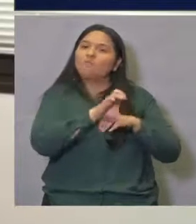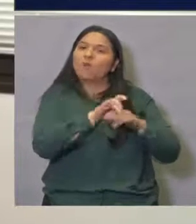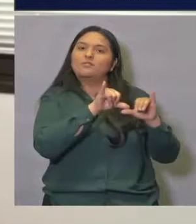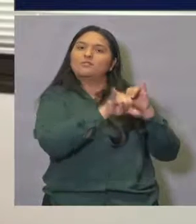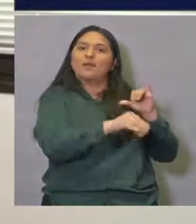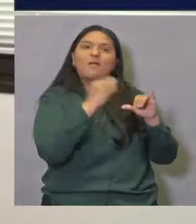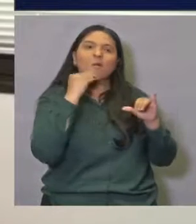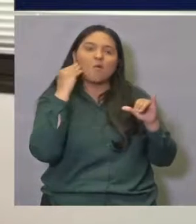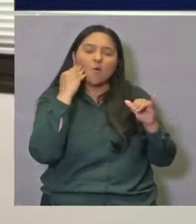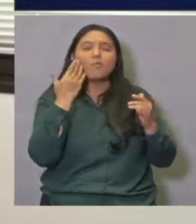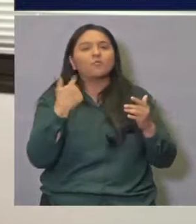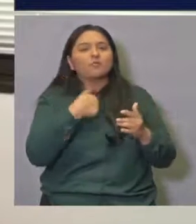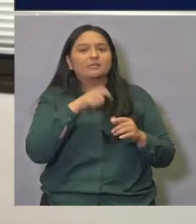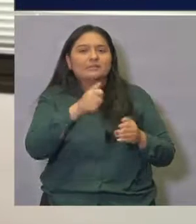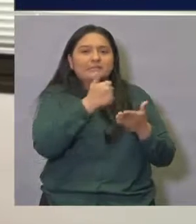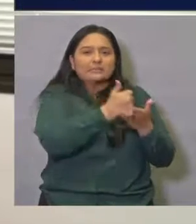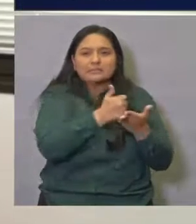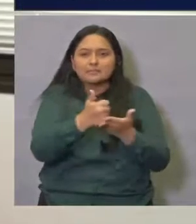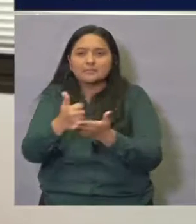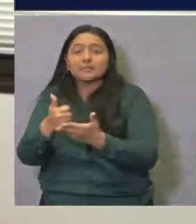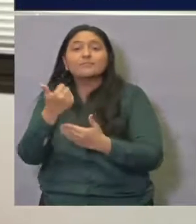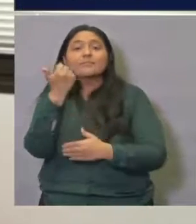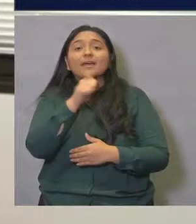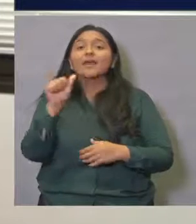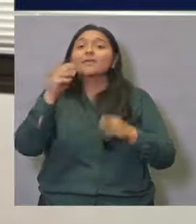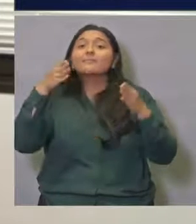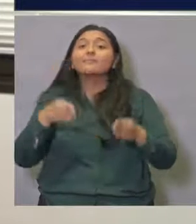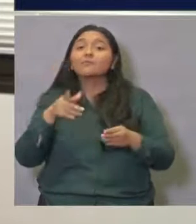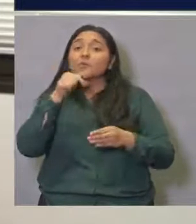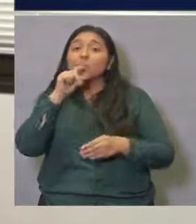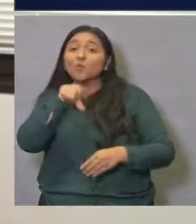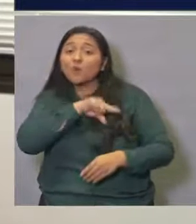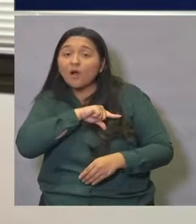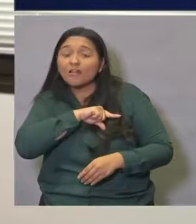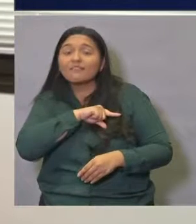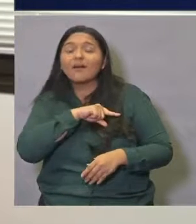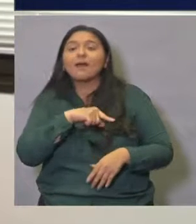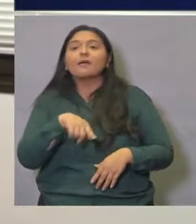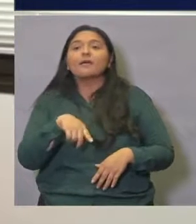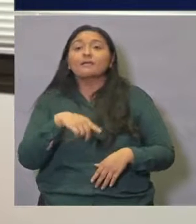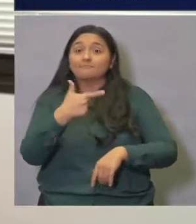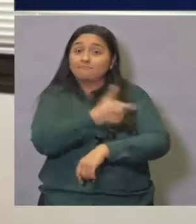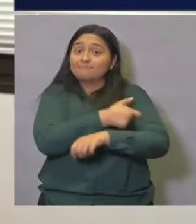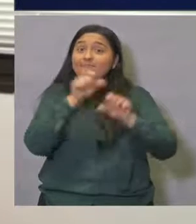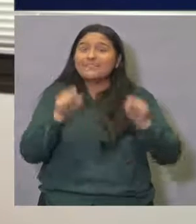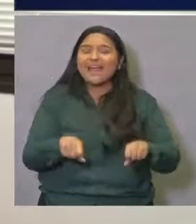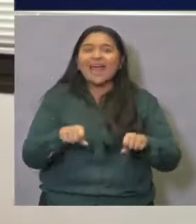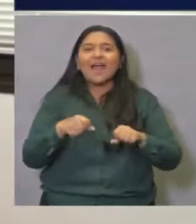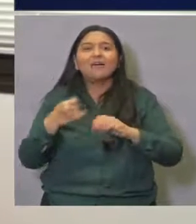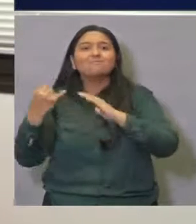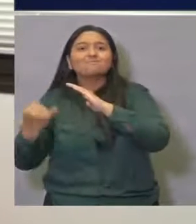CONDADO, INCLUYENDO NUESTROS RESIDENTES CONFINADOS.